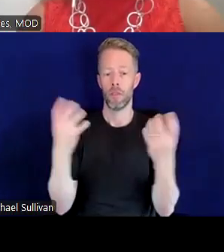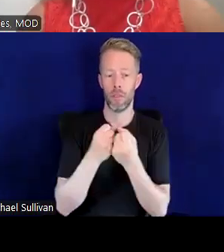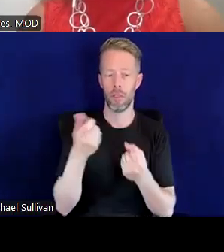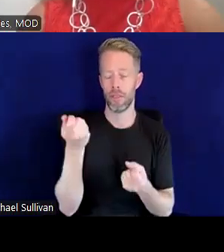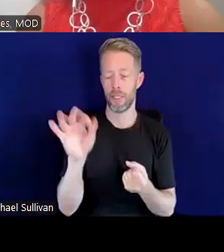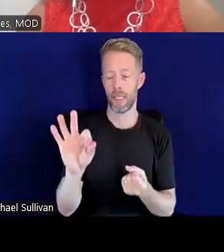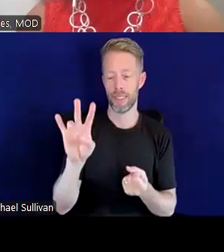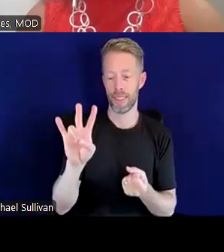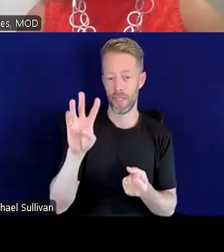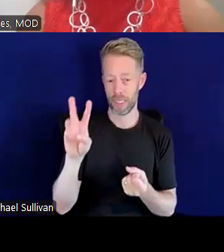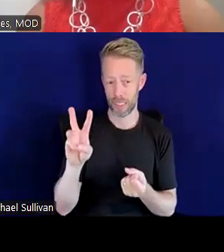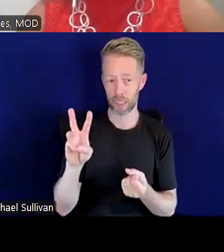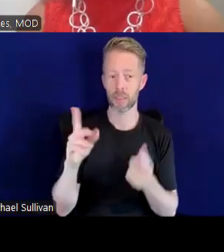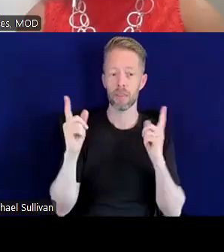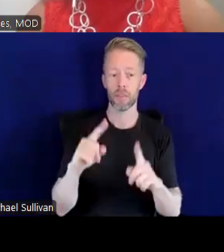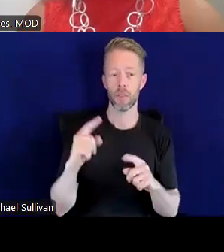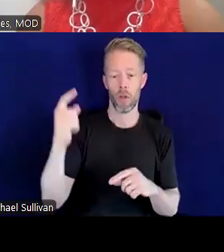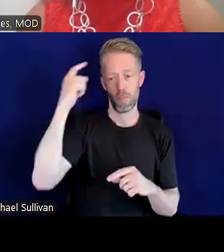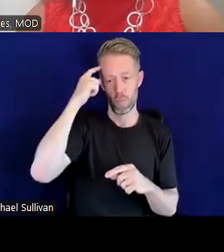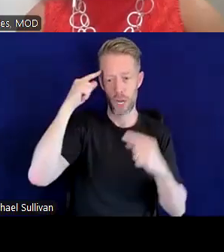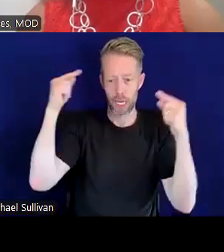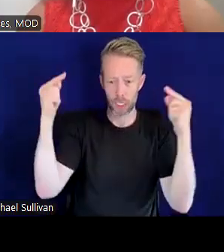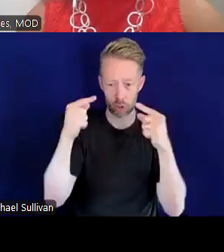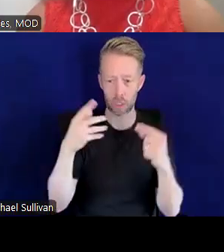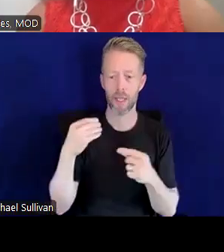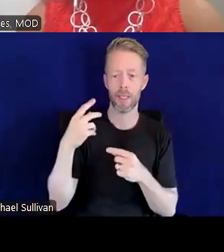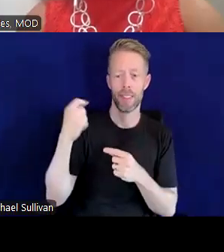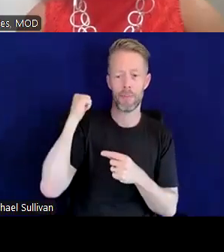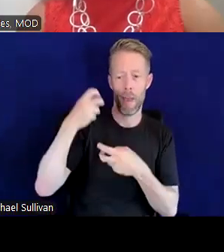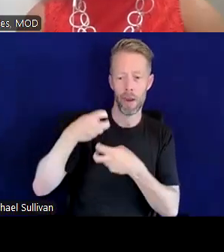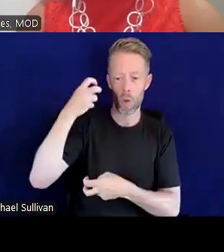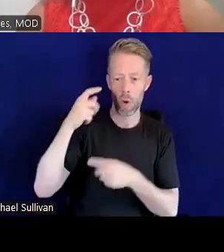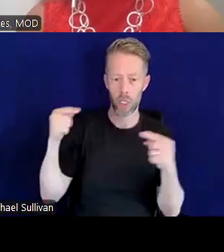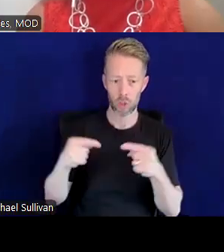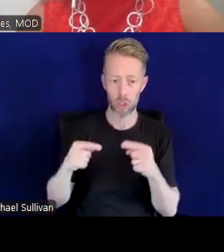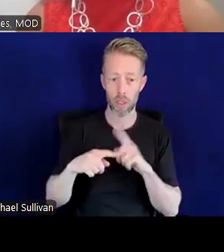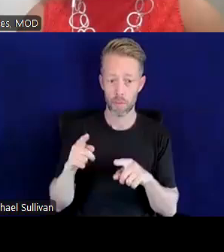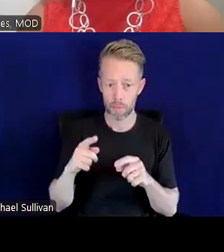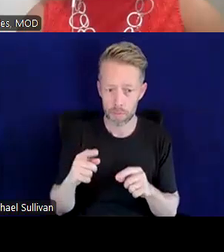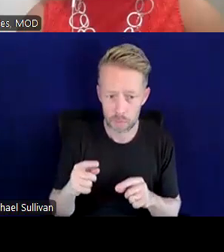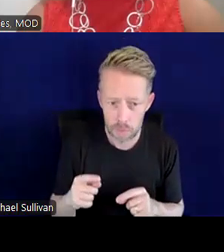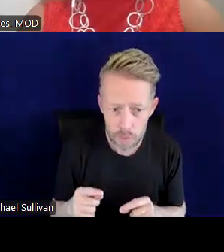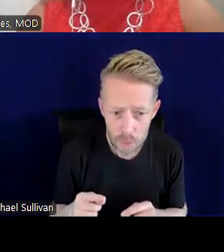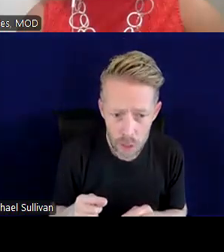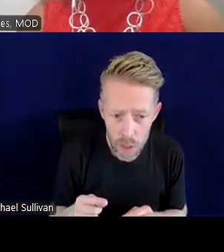accident in 1976, traumatic brain injury and spinal cord injury. A lot of other